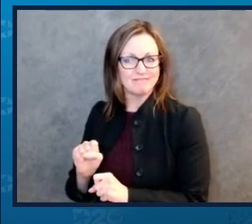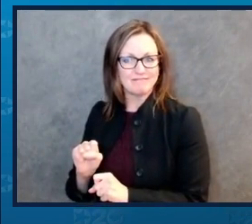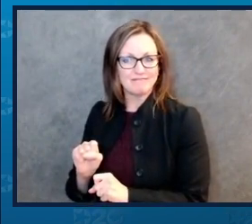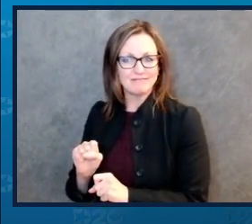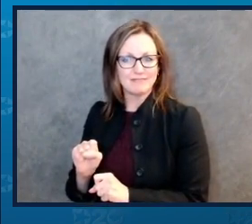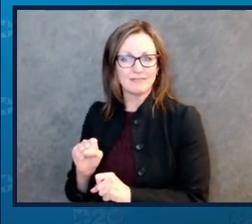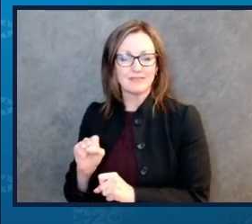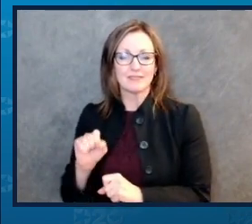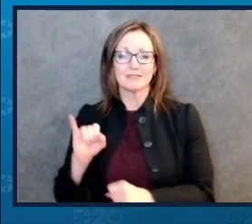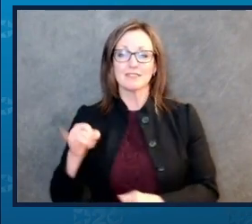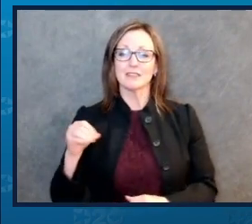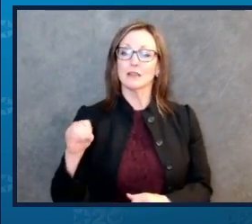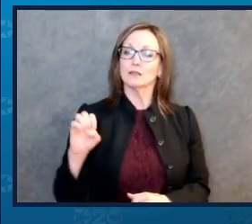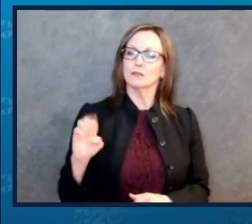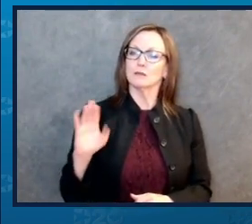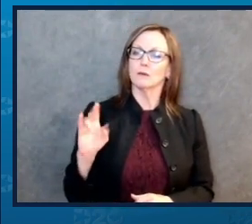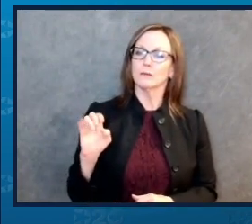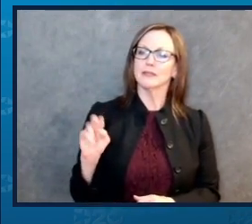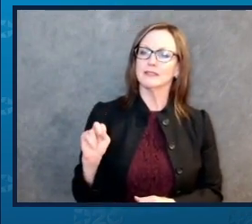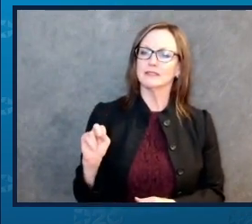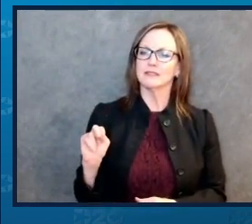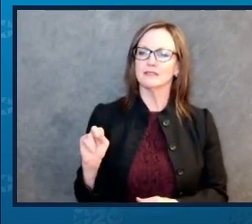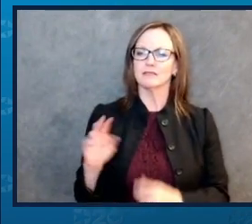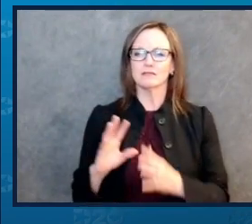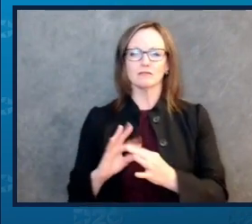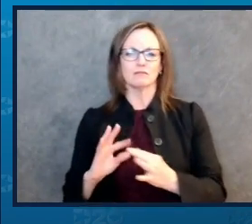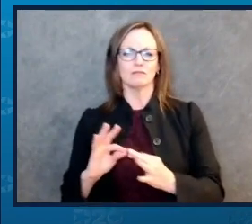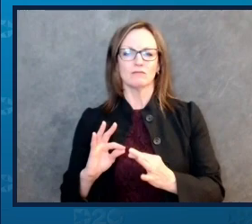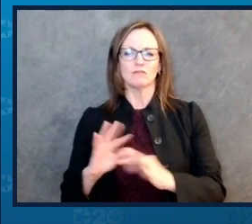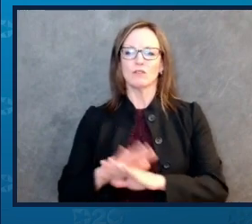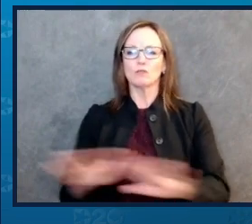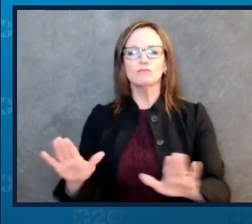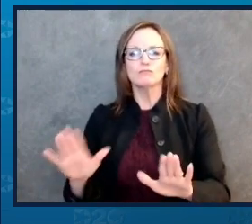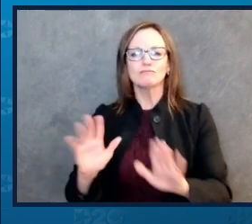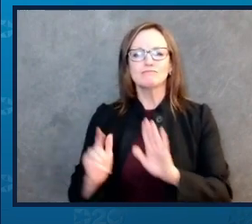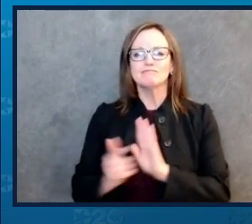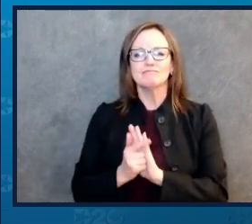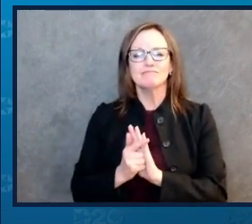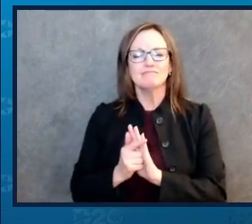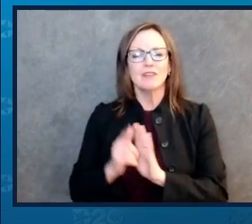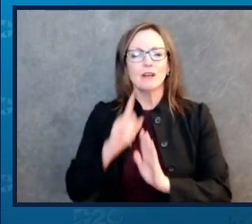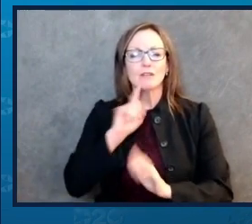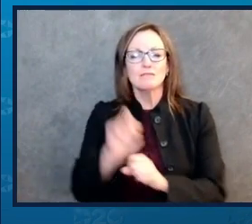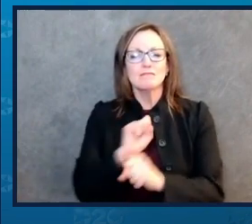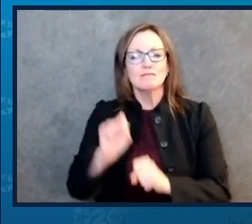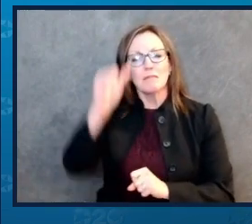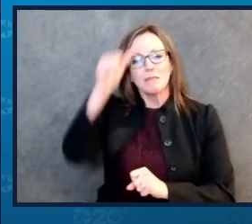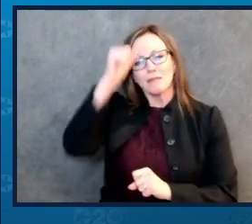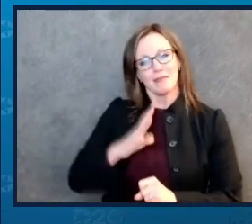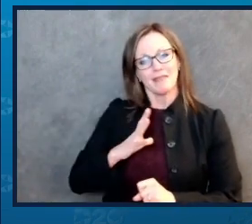I DON'T KNOW, I CAN ONLY GUESS